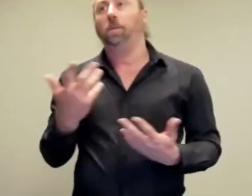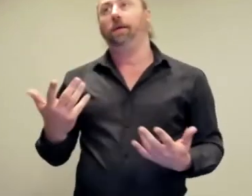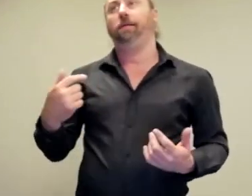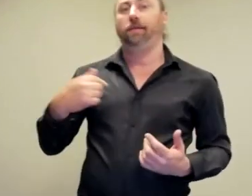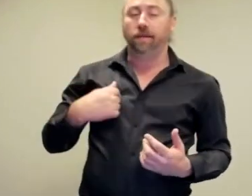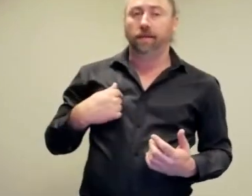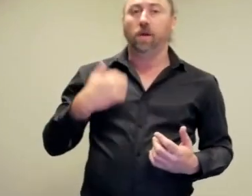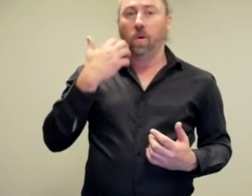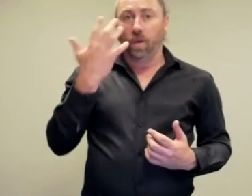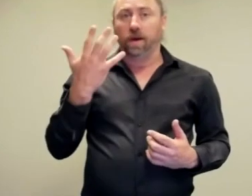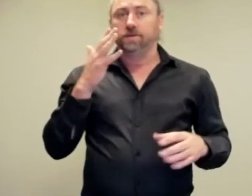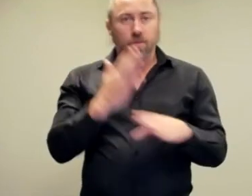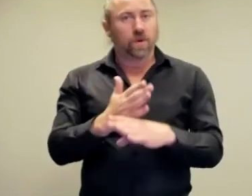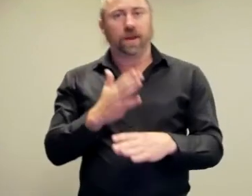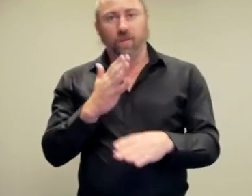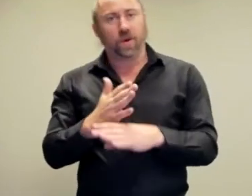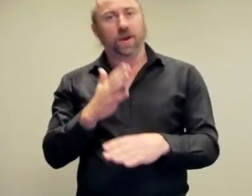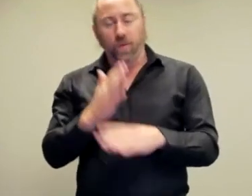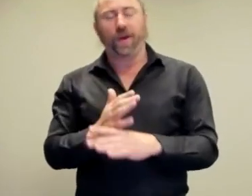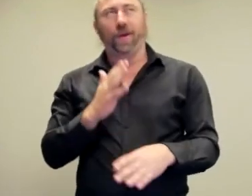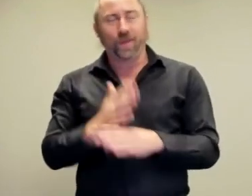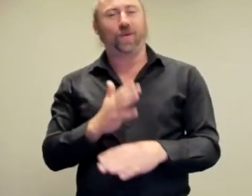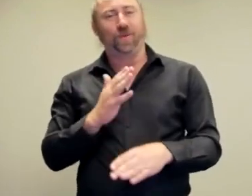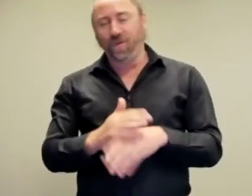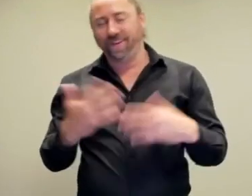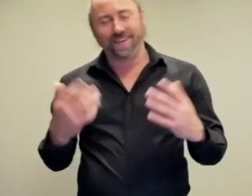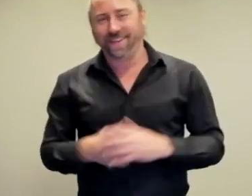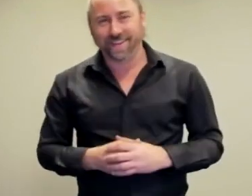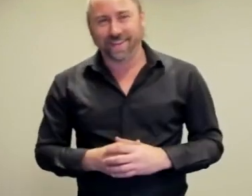more space for doing nothing and more time for listening